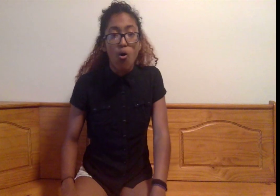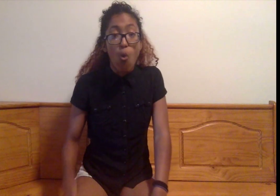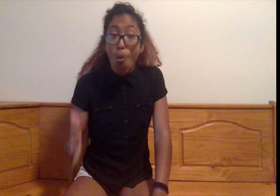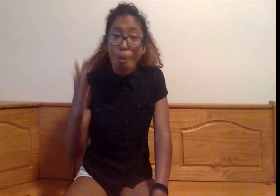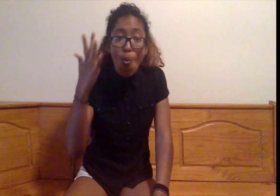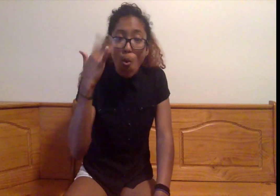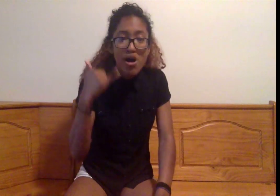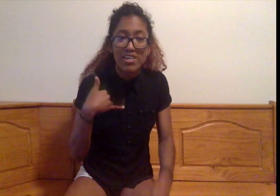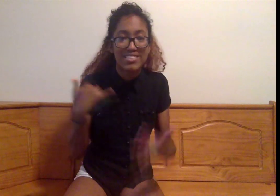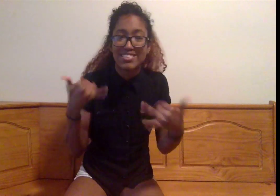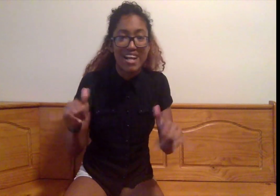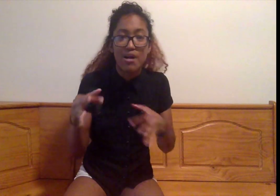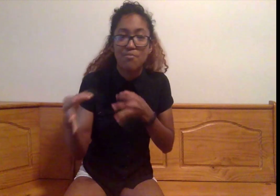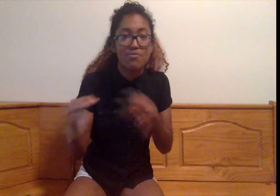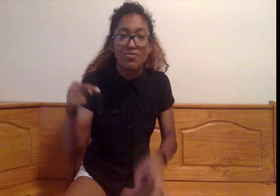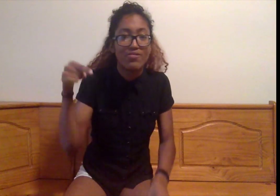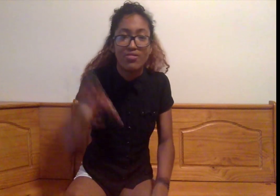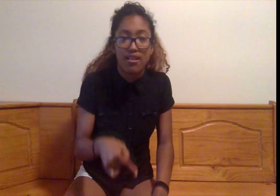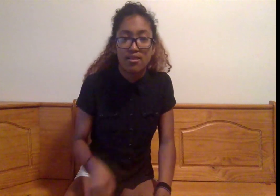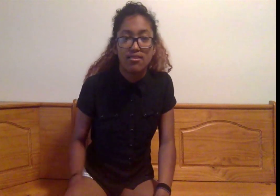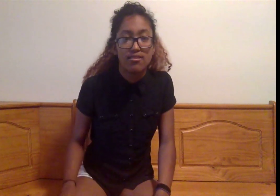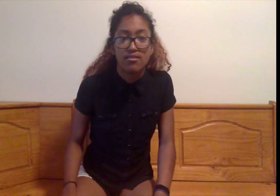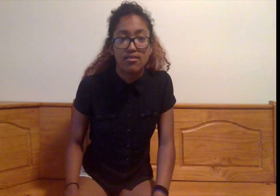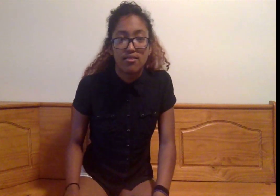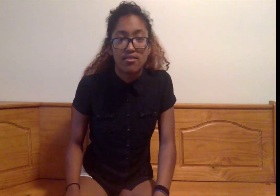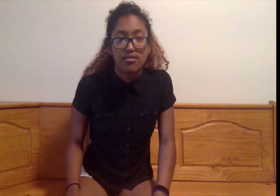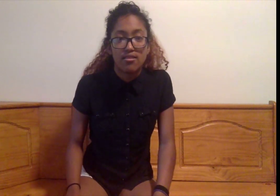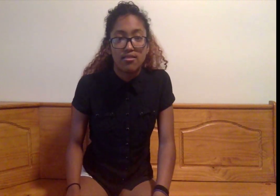Why am I still explaining this?